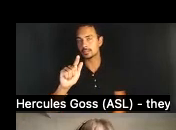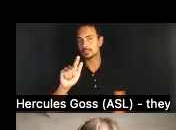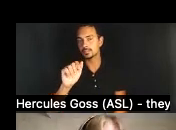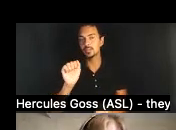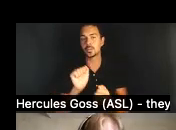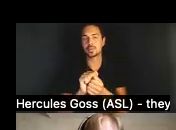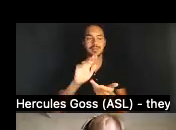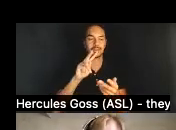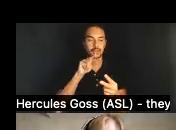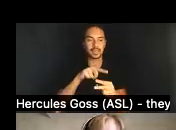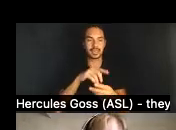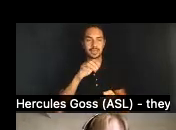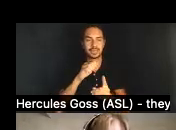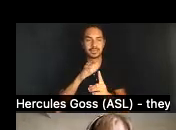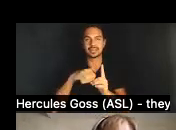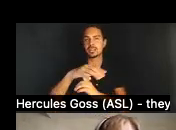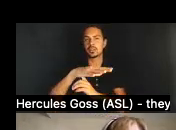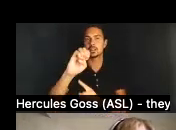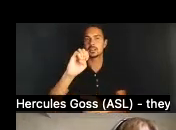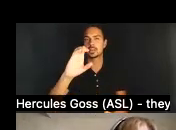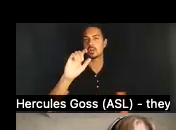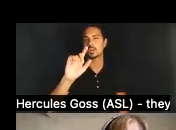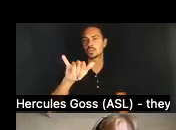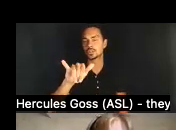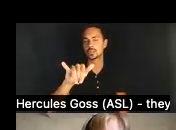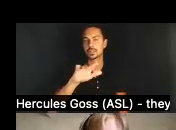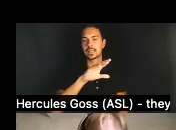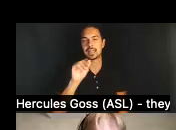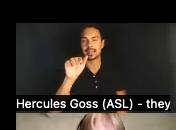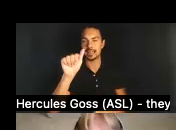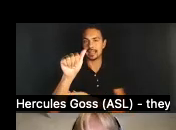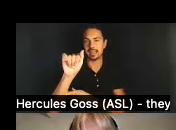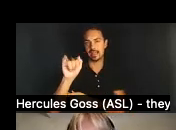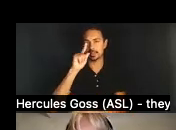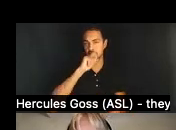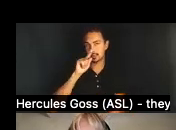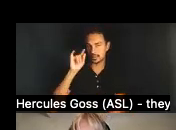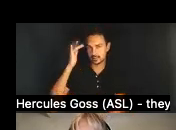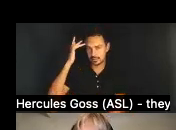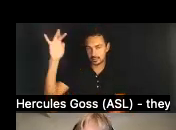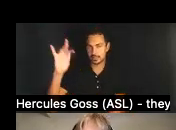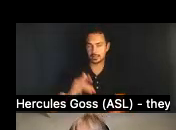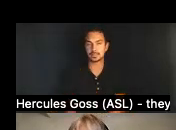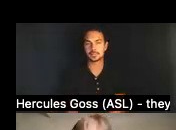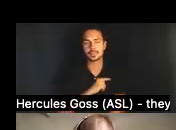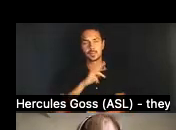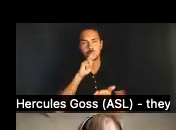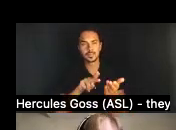My novel in part deals with ecology and has an AI subplot. So, I have been researching